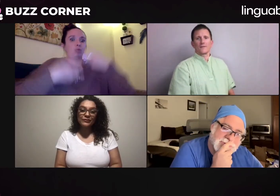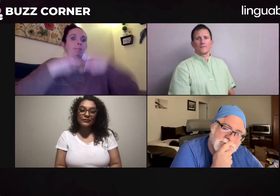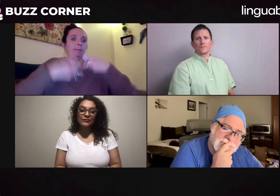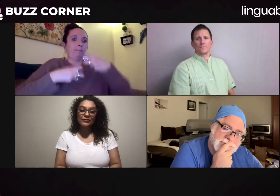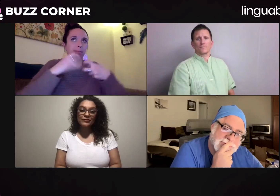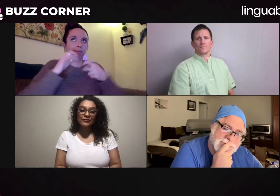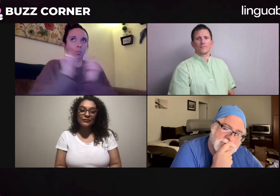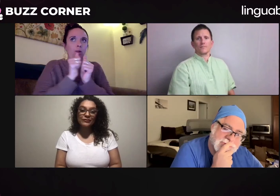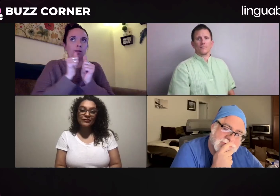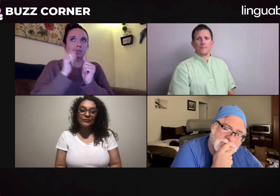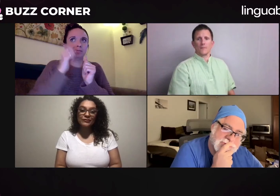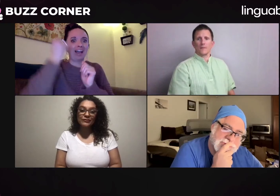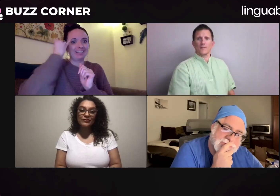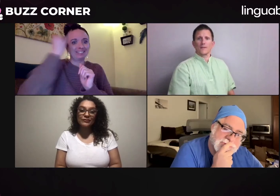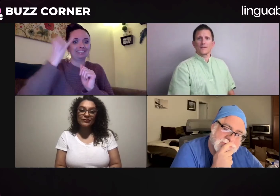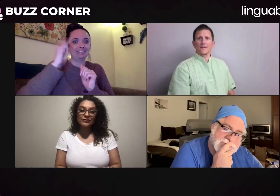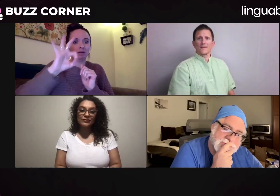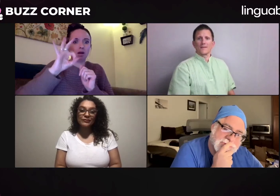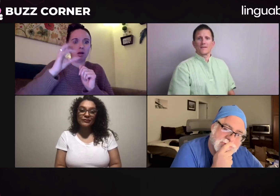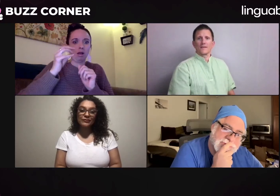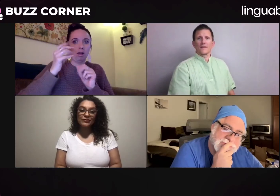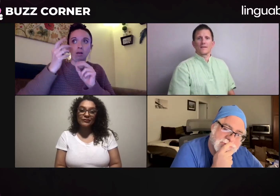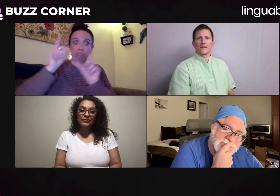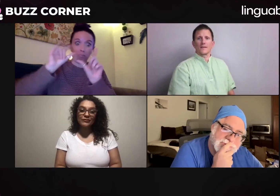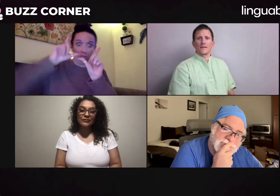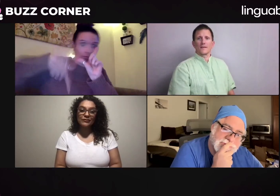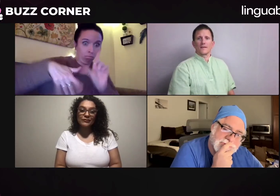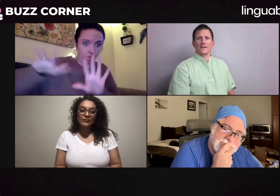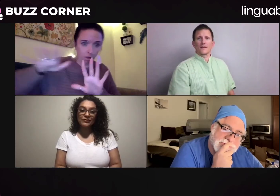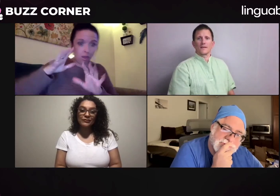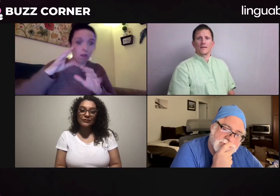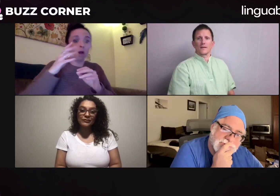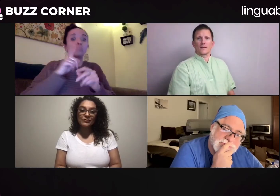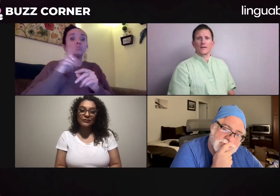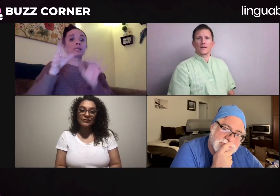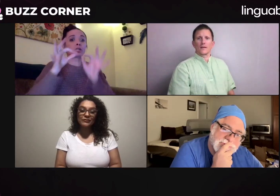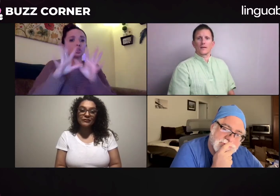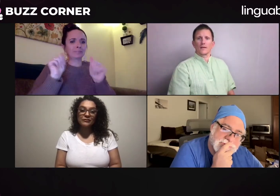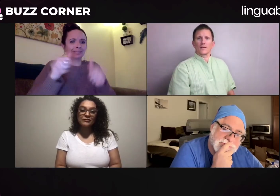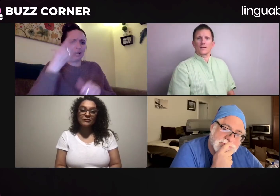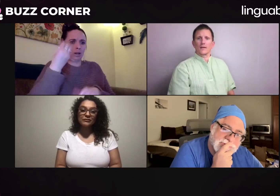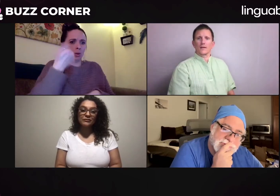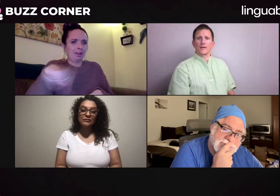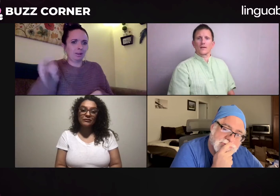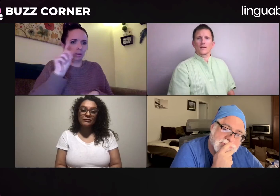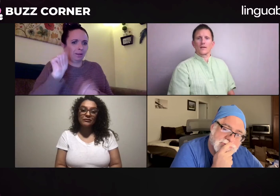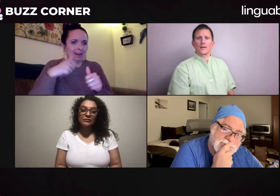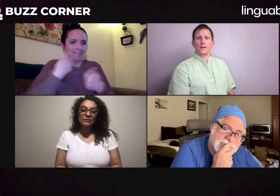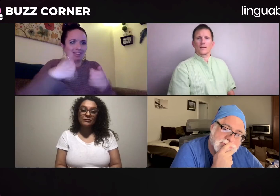with the idea of taking away someone's certification is